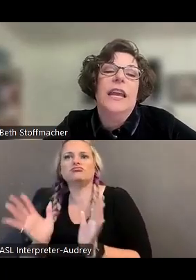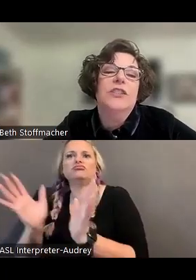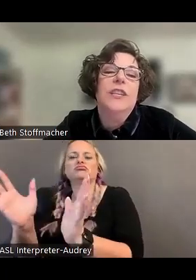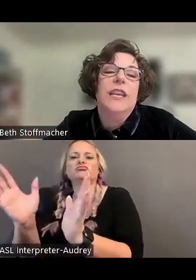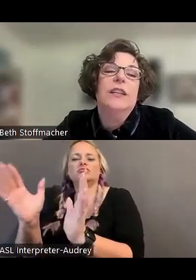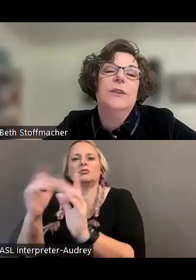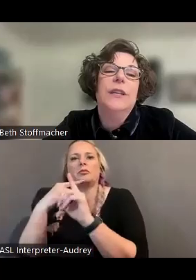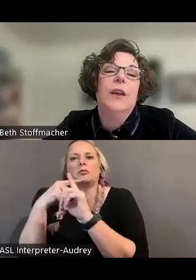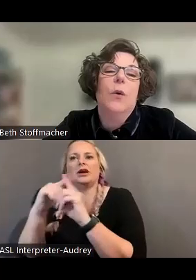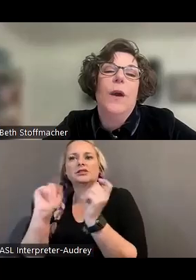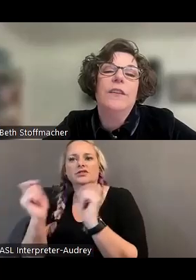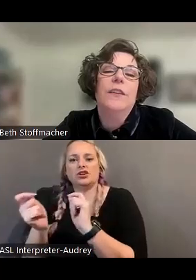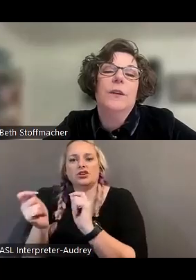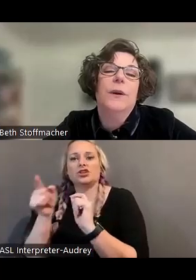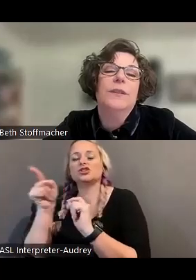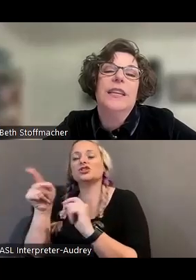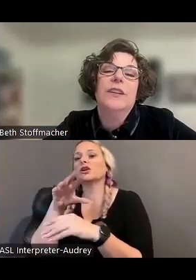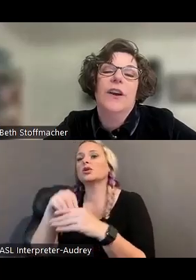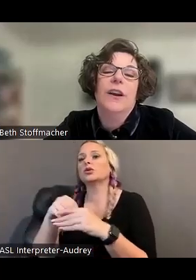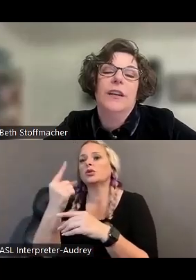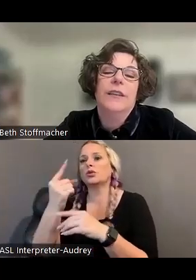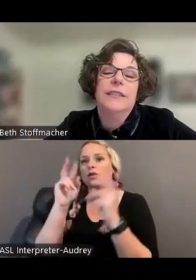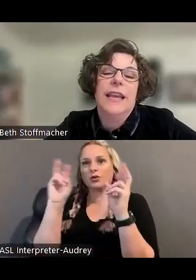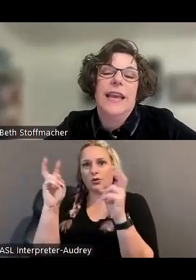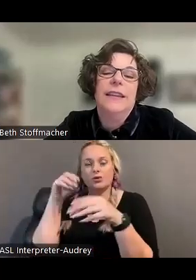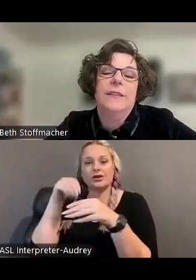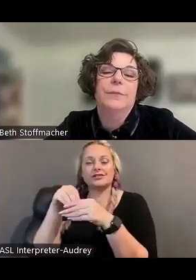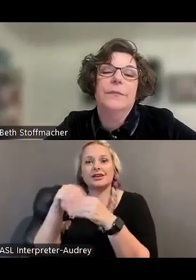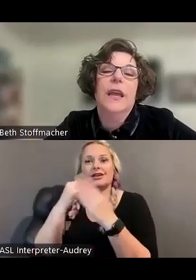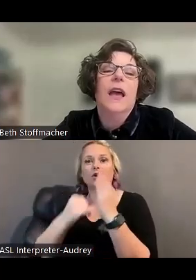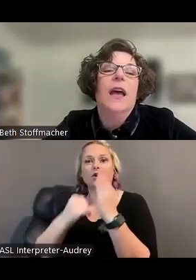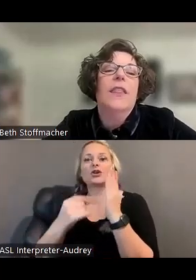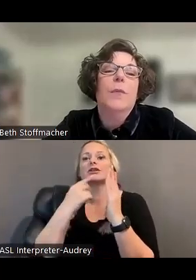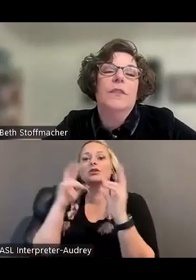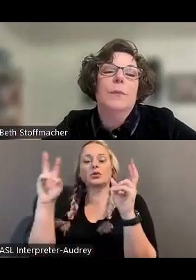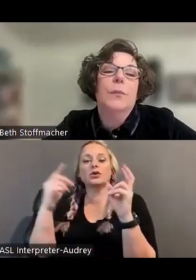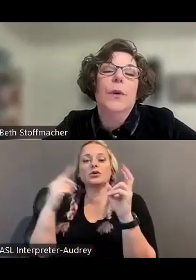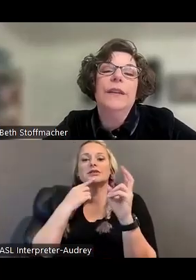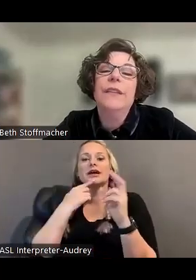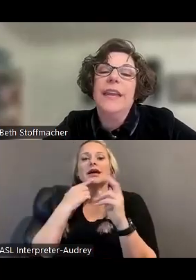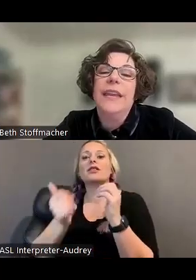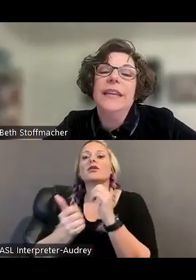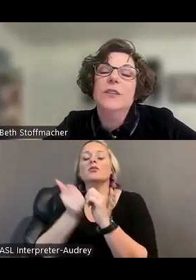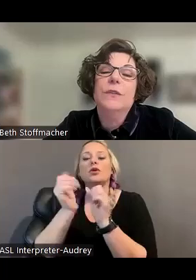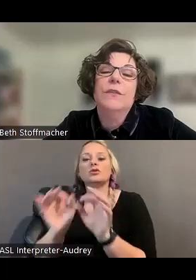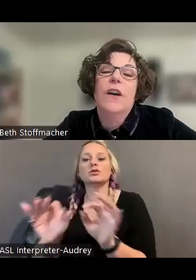she included one of her quotes in her art that said, “The most important thing is to involve